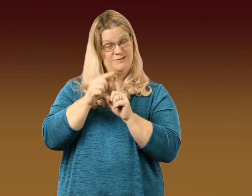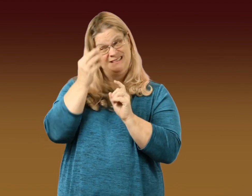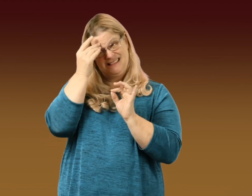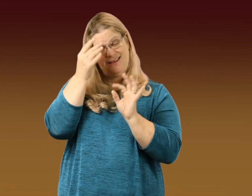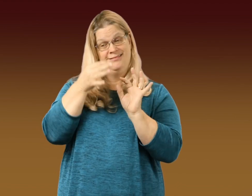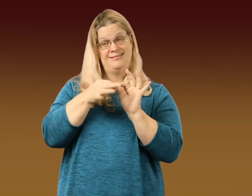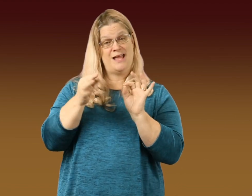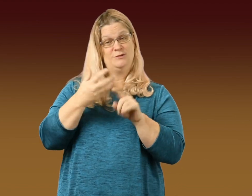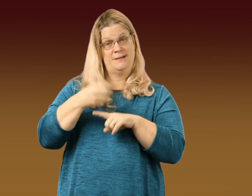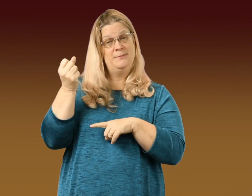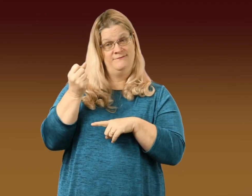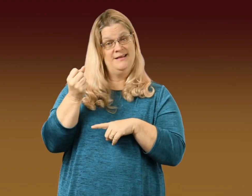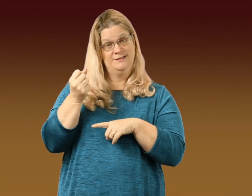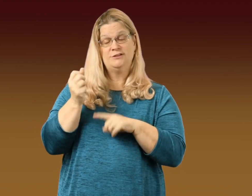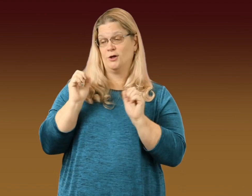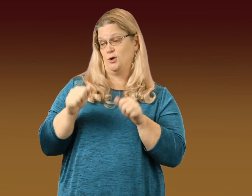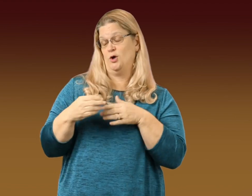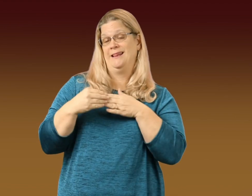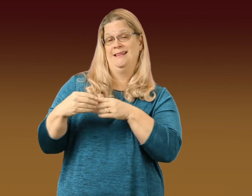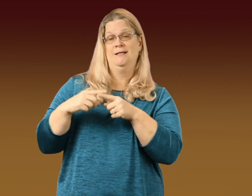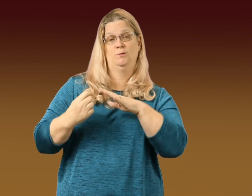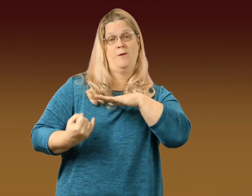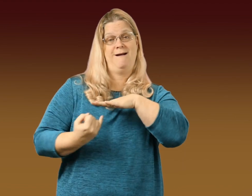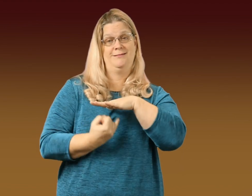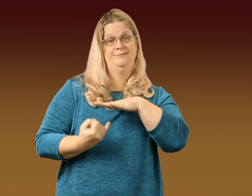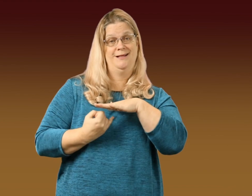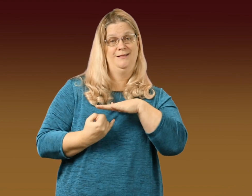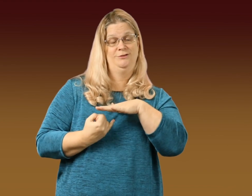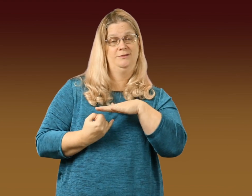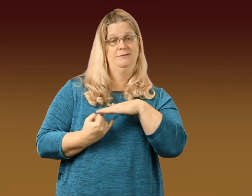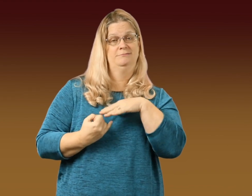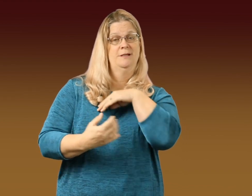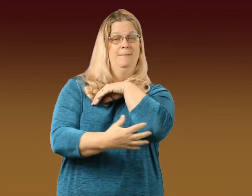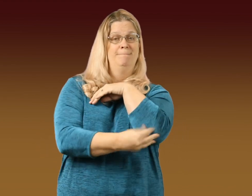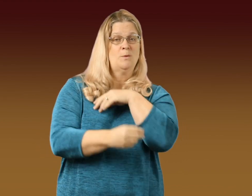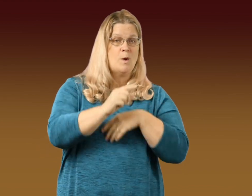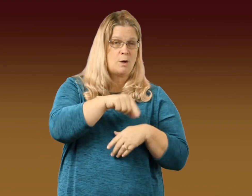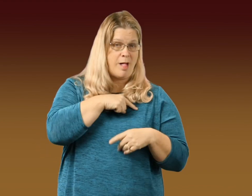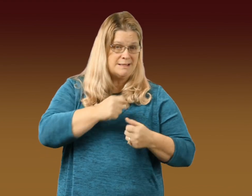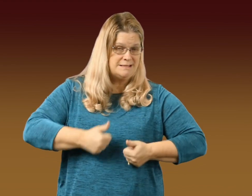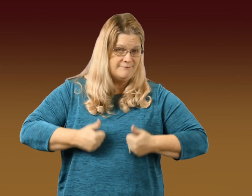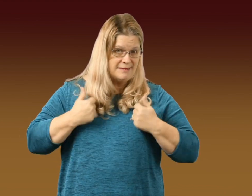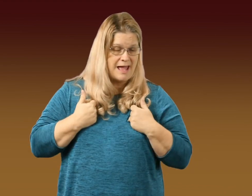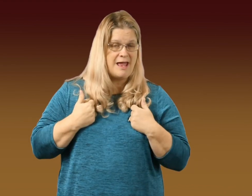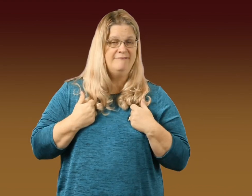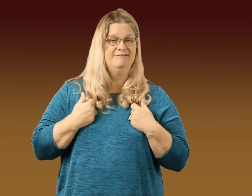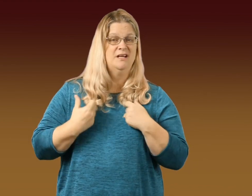and then also consider language deprivation, which further impacts isolation,